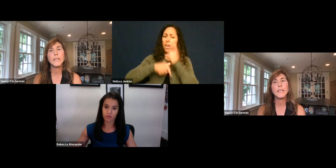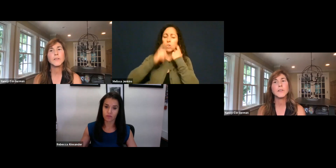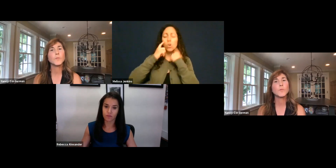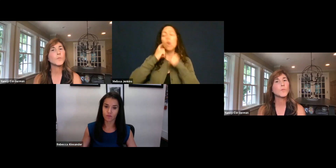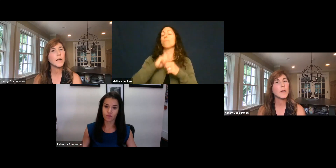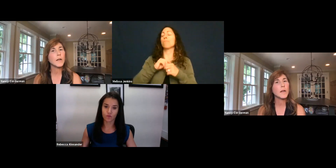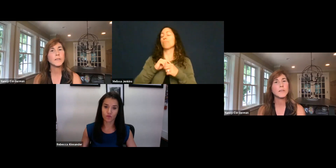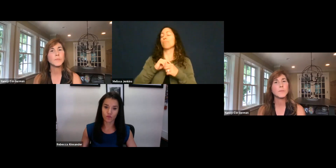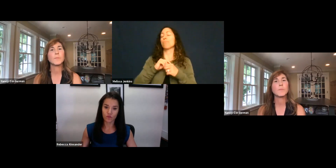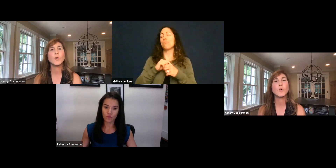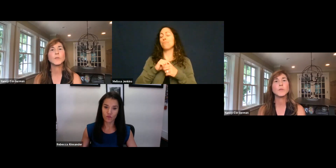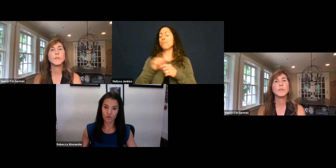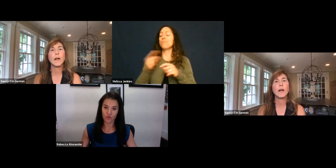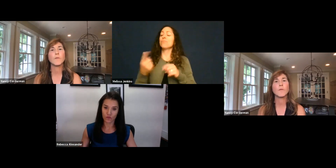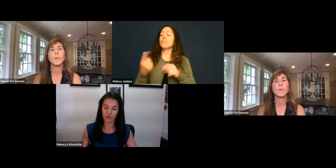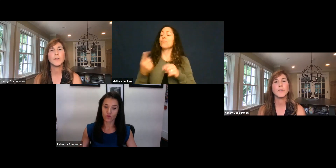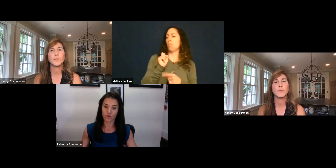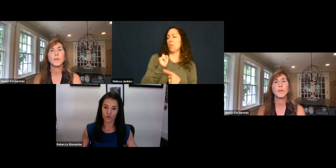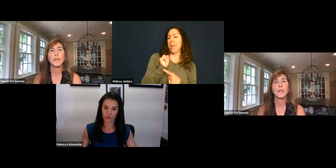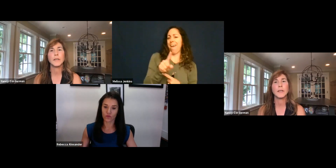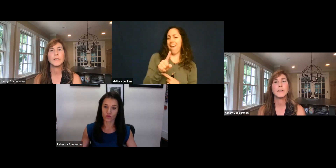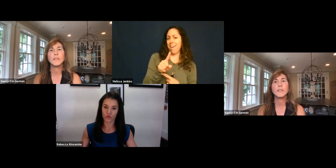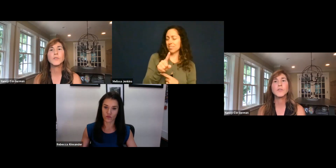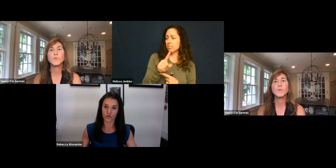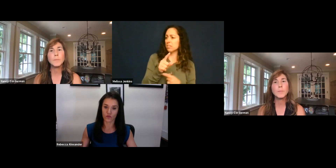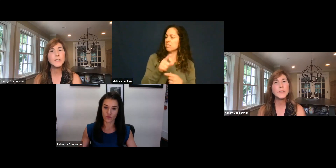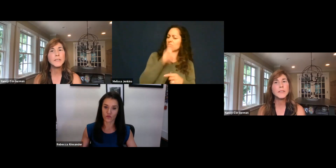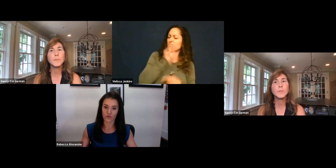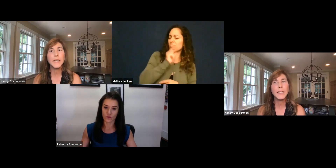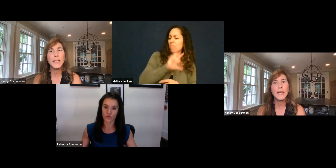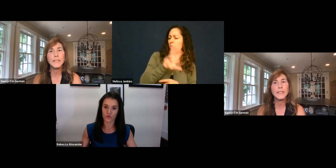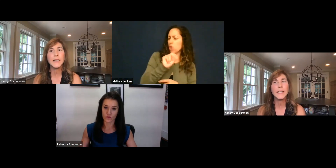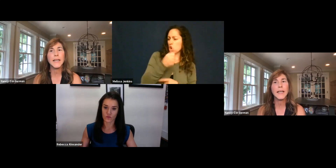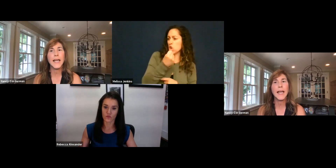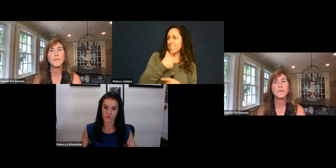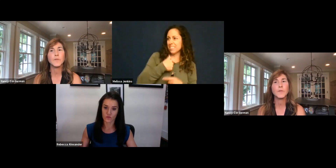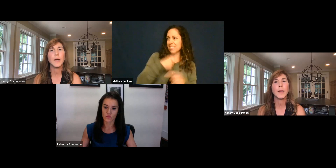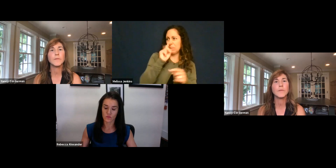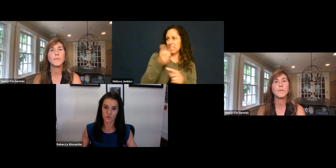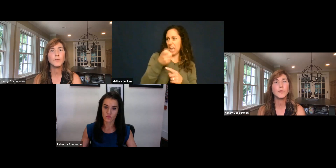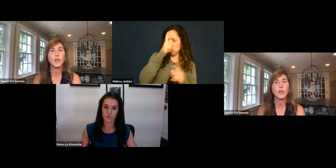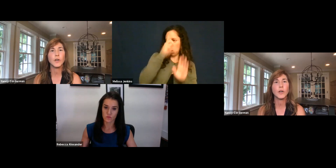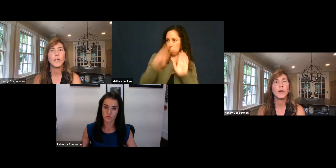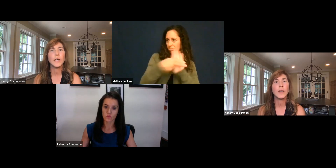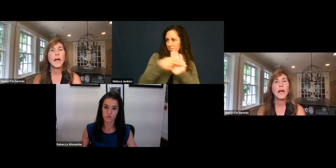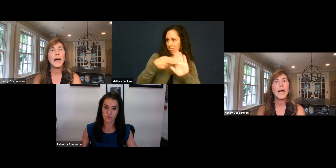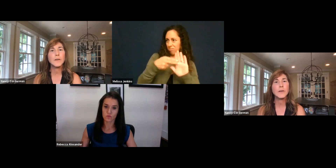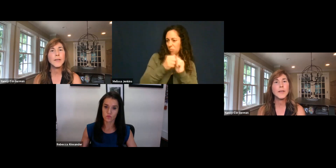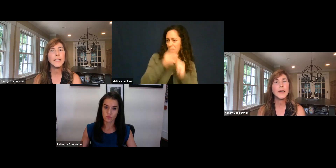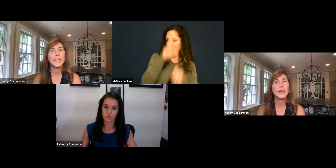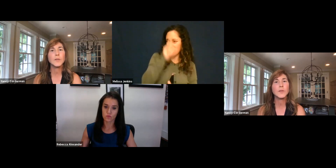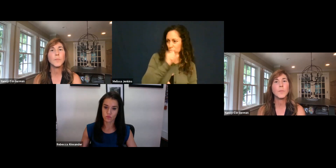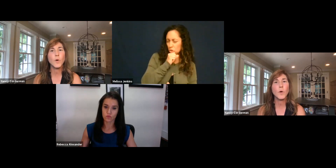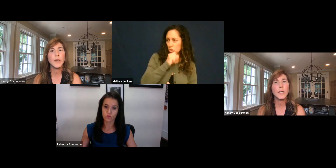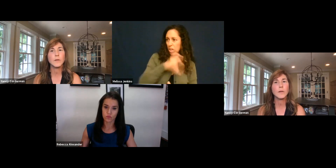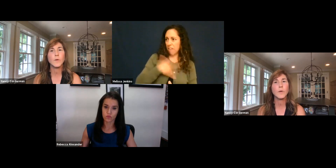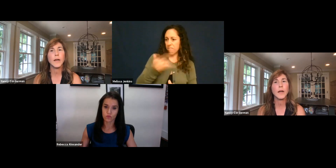like the rug has been pulled out from under me, disrupting the plans I had for my future. How do I get to the point where I